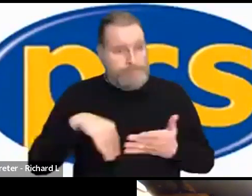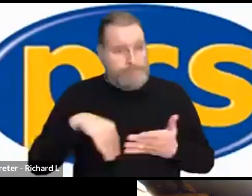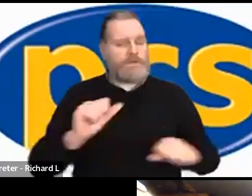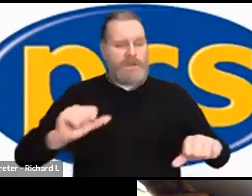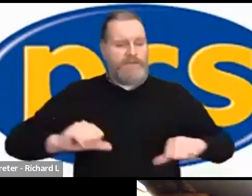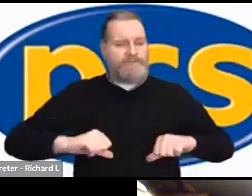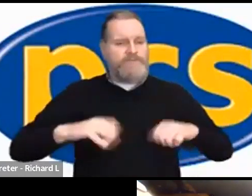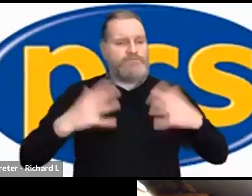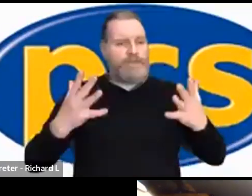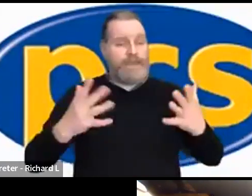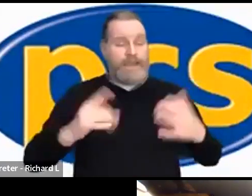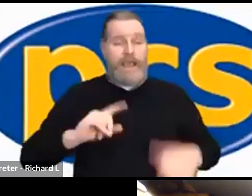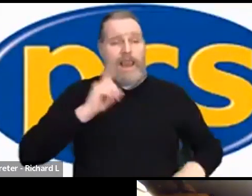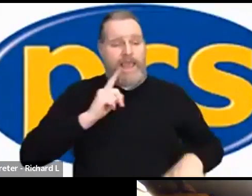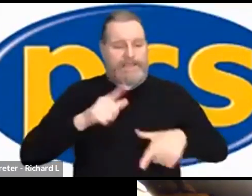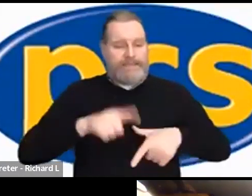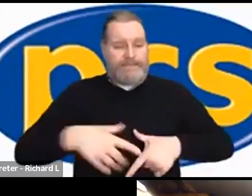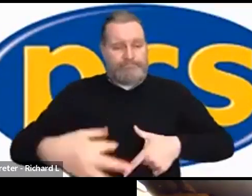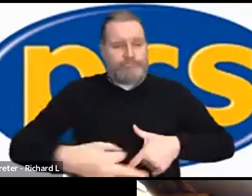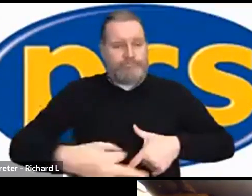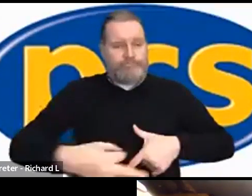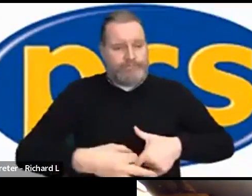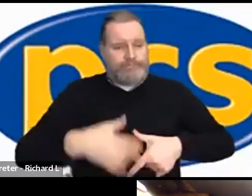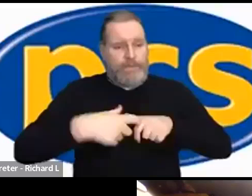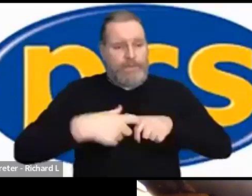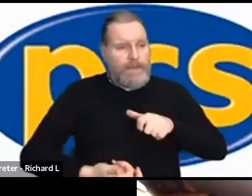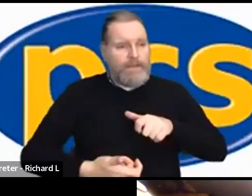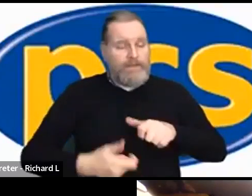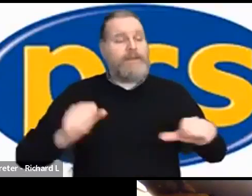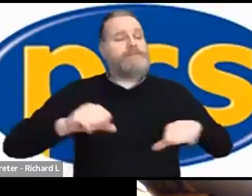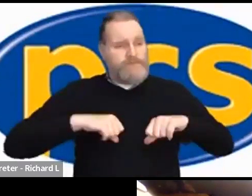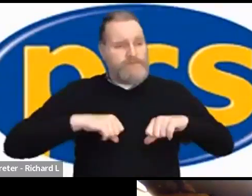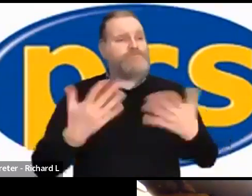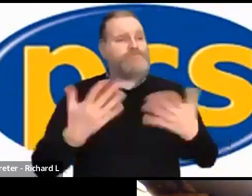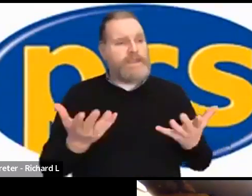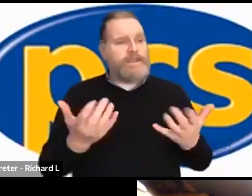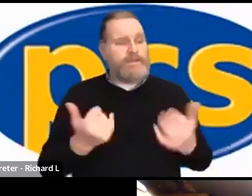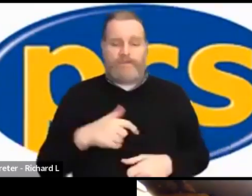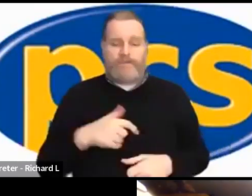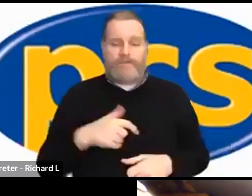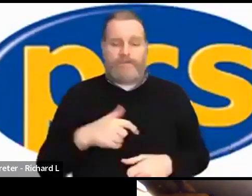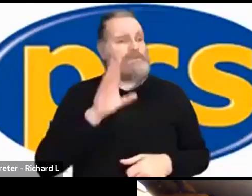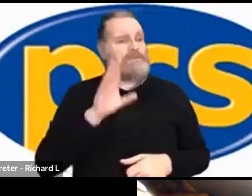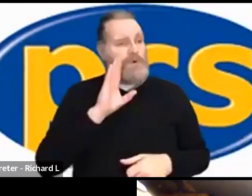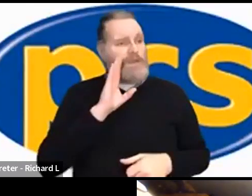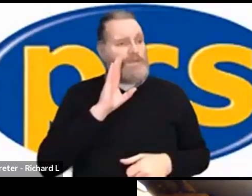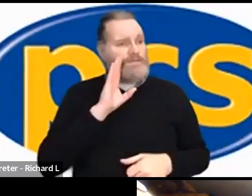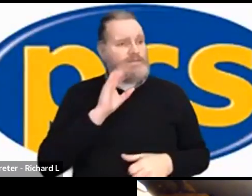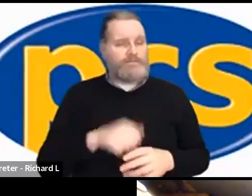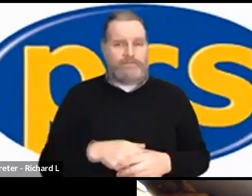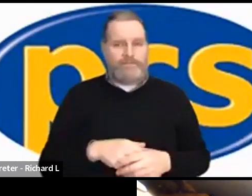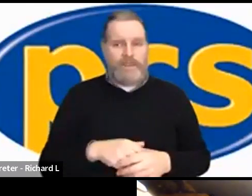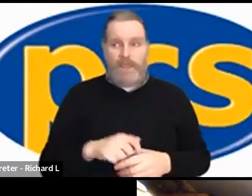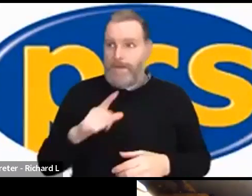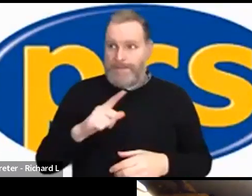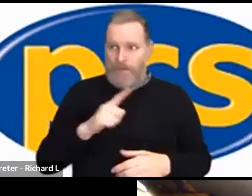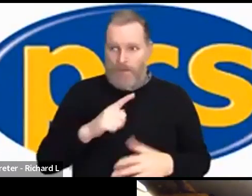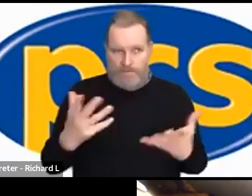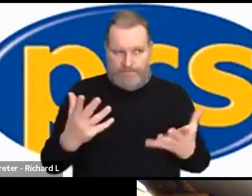size free sanitary products for Sanitary products for all members who who work there within the women's toilets, because inward